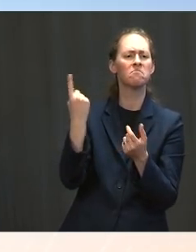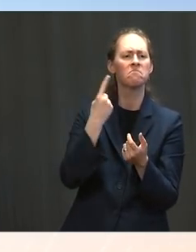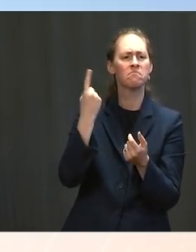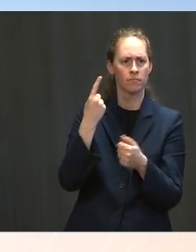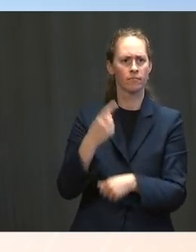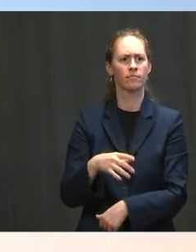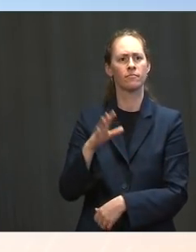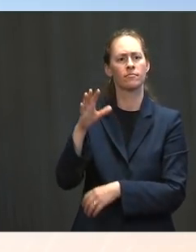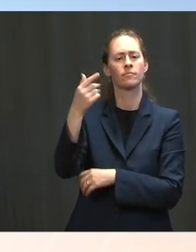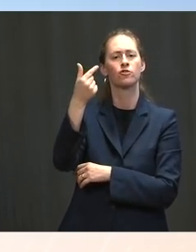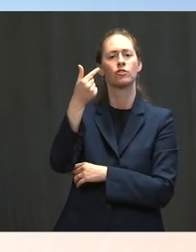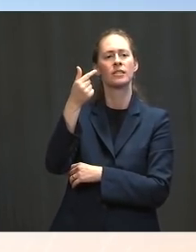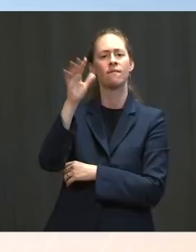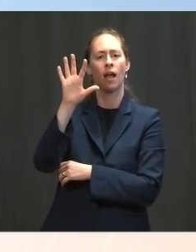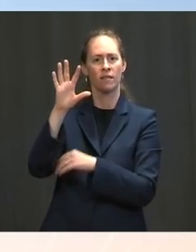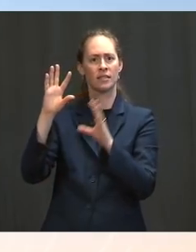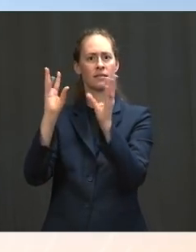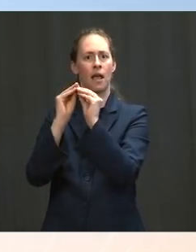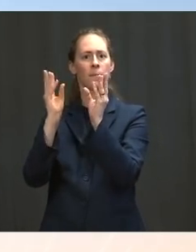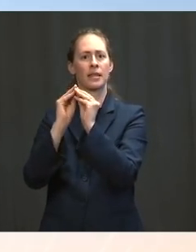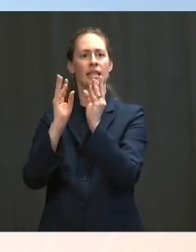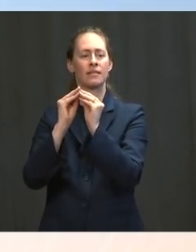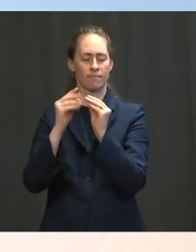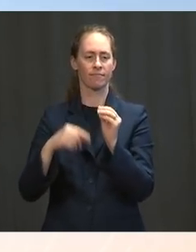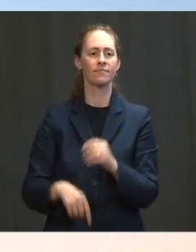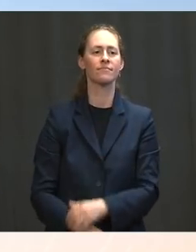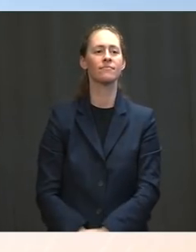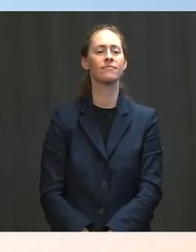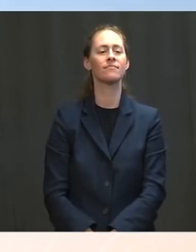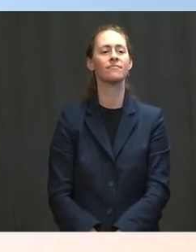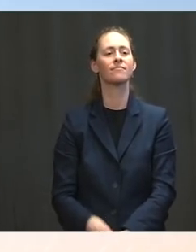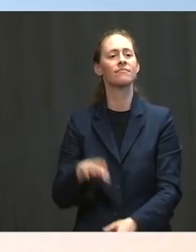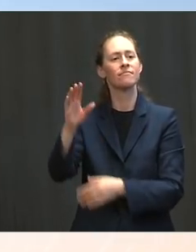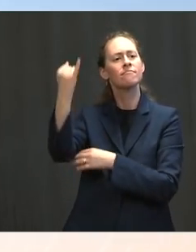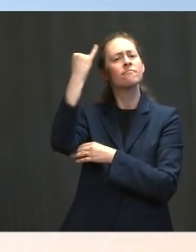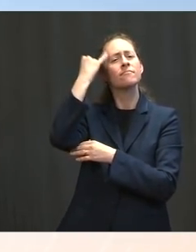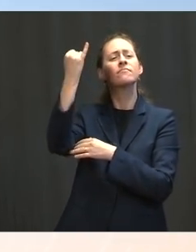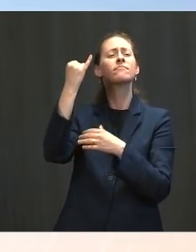And the idea was to get the leaders of the five permanent members